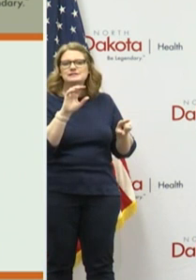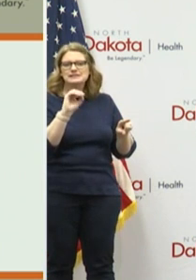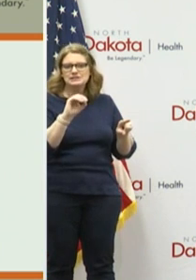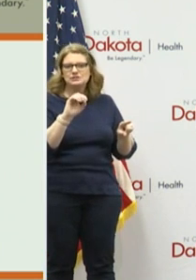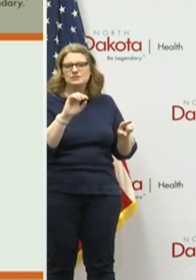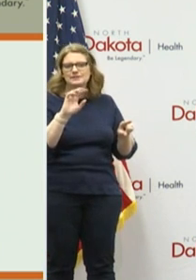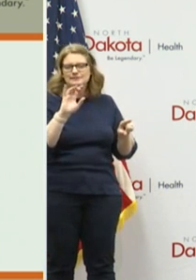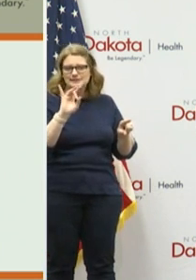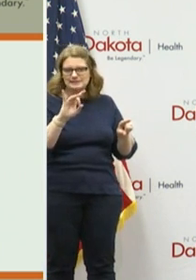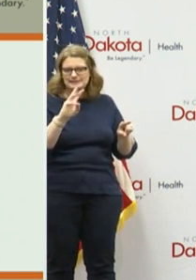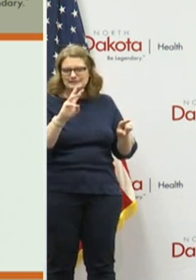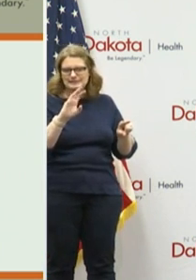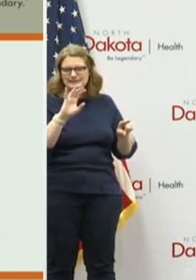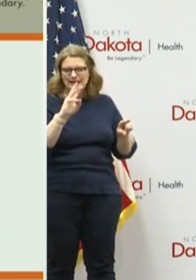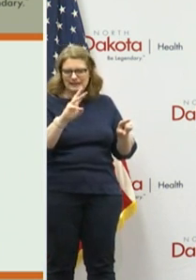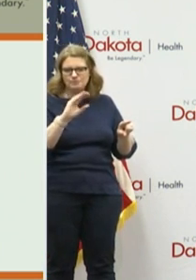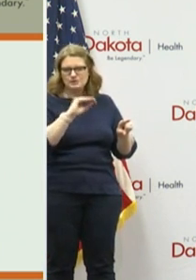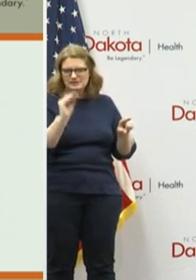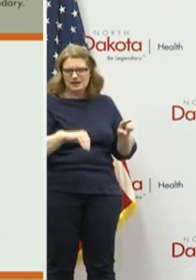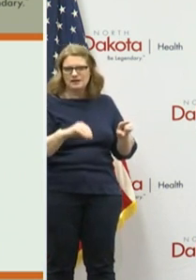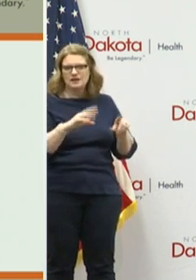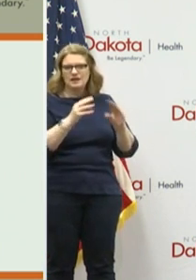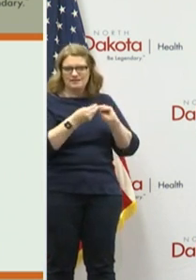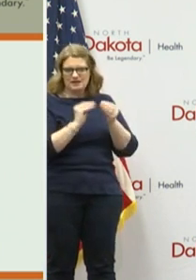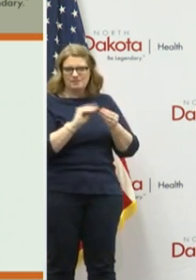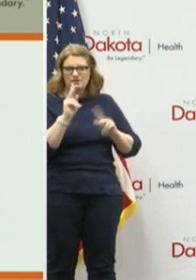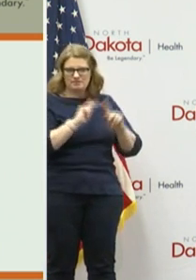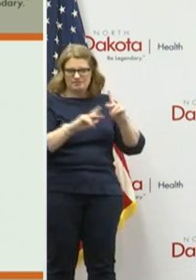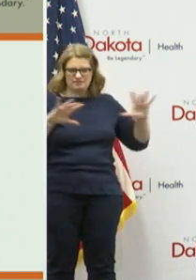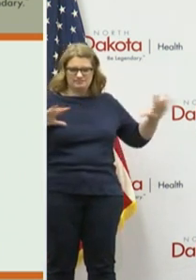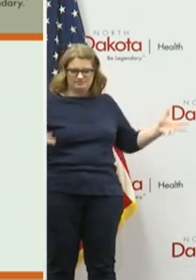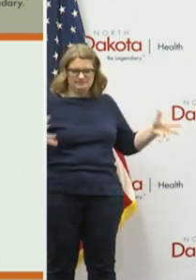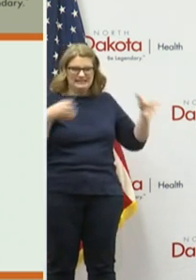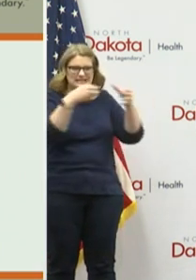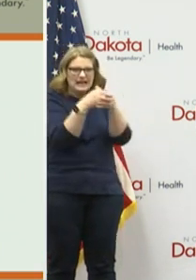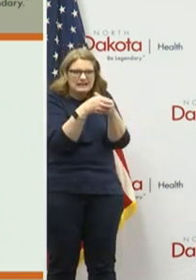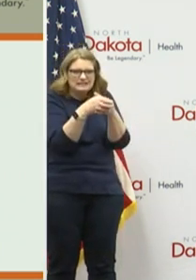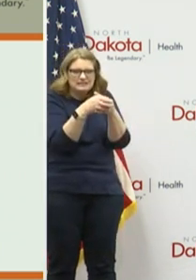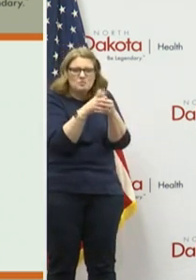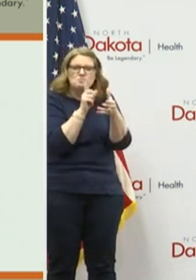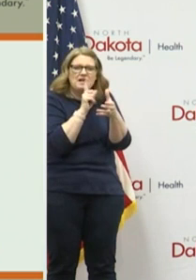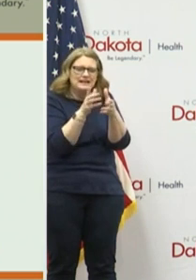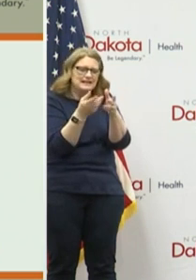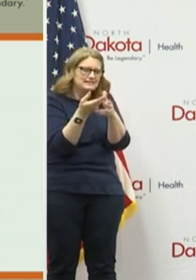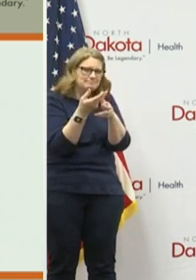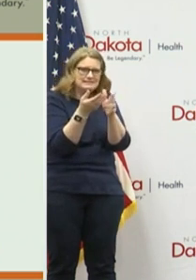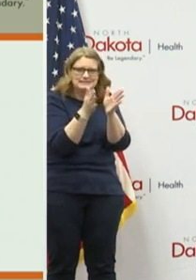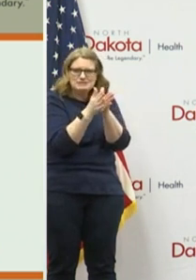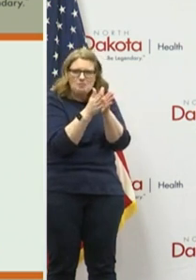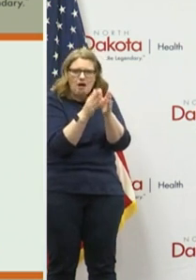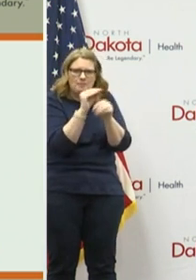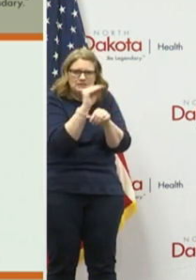CASES NOW DROPPING BELOW 600, THAT IS .08% OF THE POPULATION,